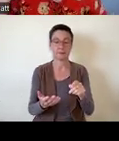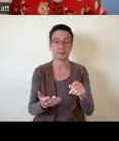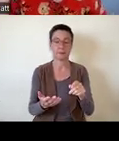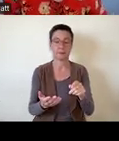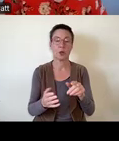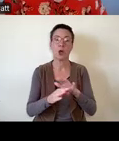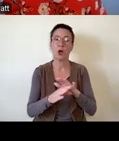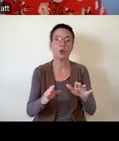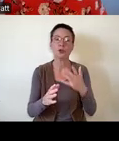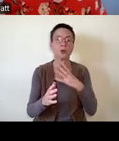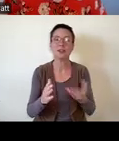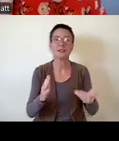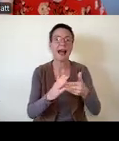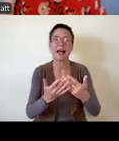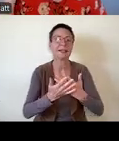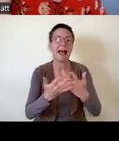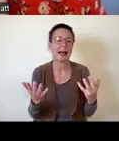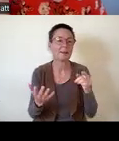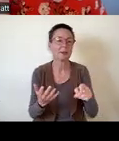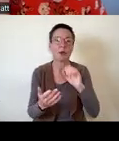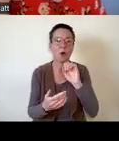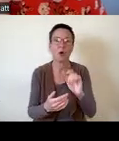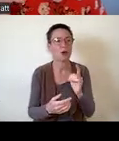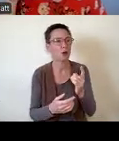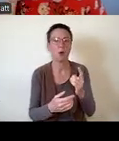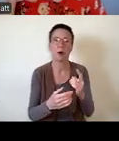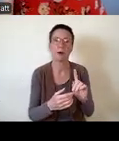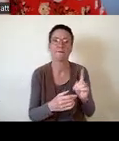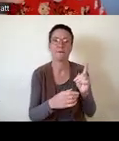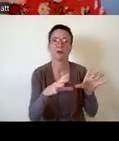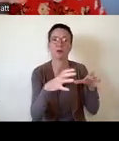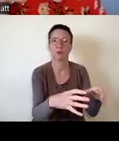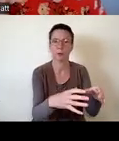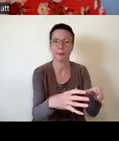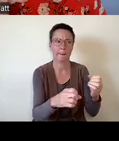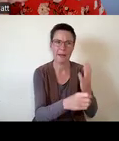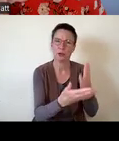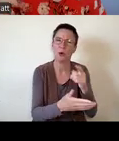Don't just add anyone on there. Make sure that they're relevant to you. Make sure they're working in the right field